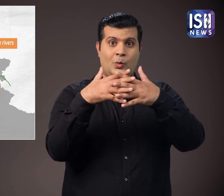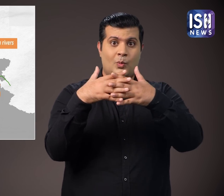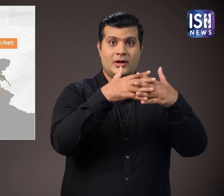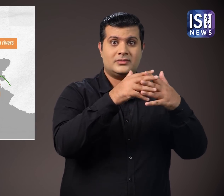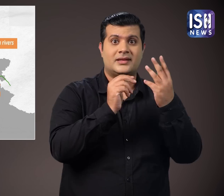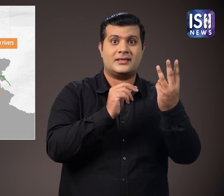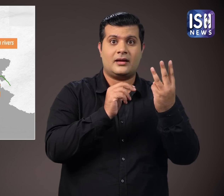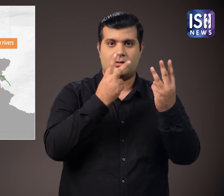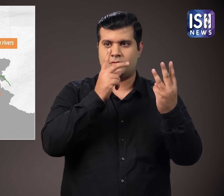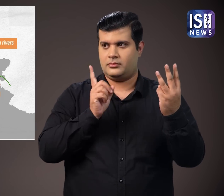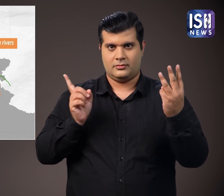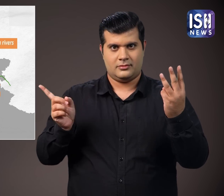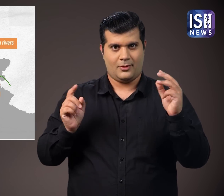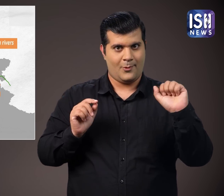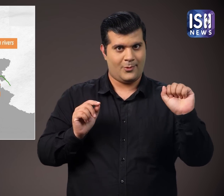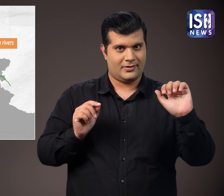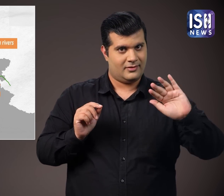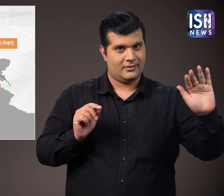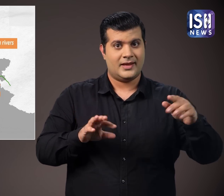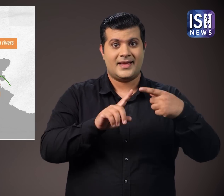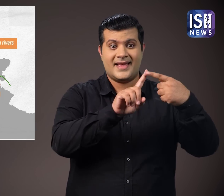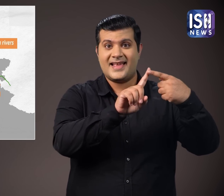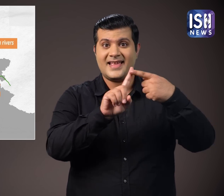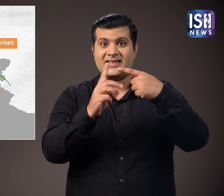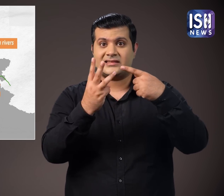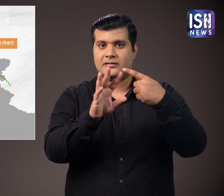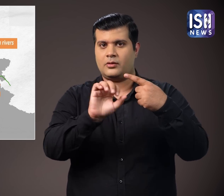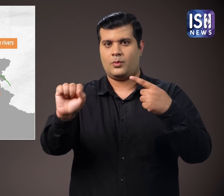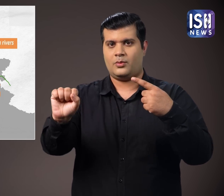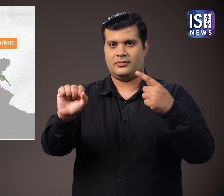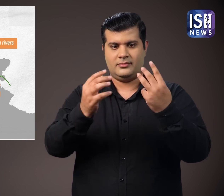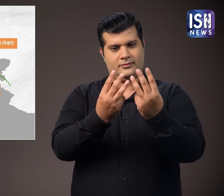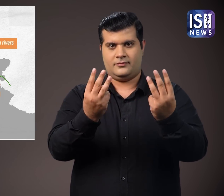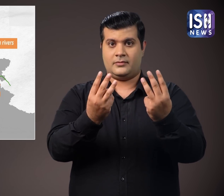These are the Western Rivers, have a look. There were 3 Eastern rivers as well.